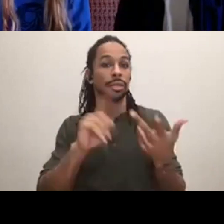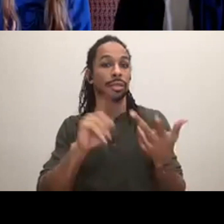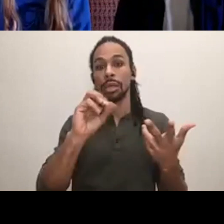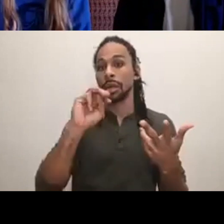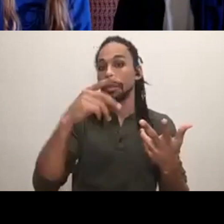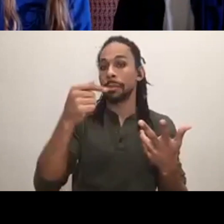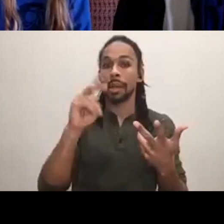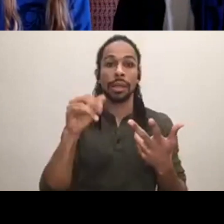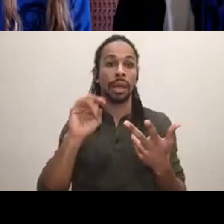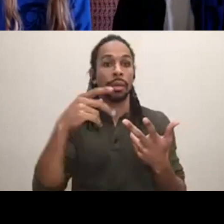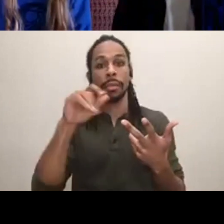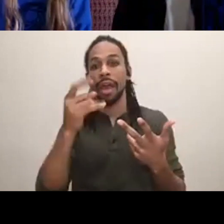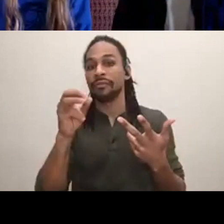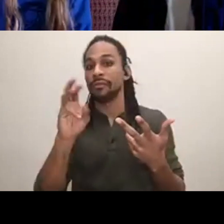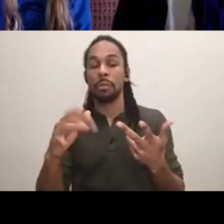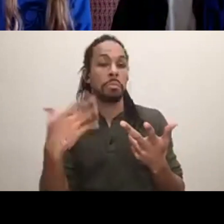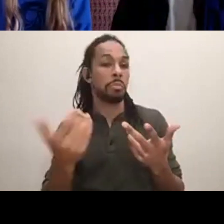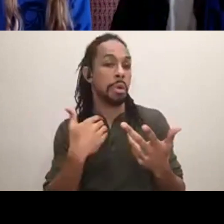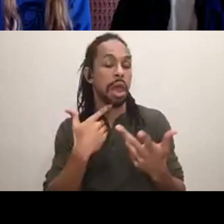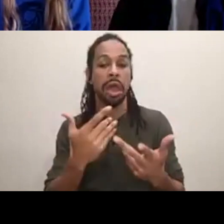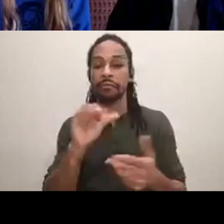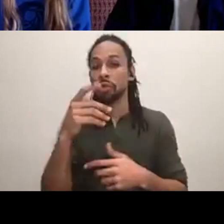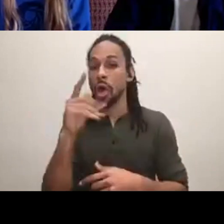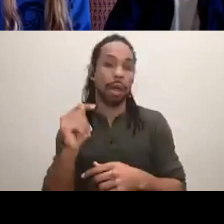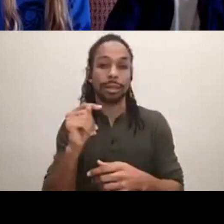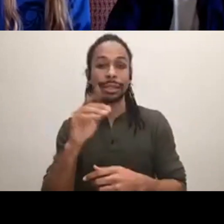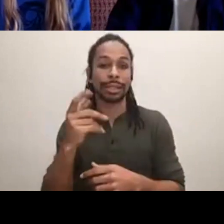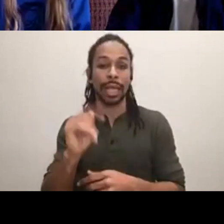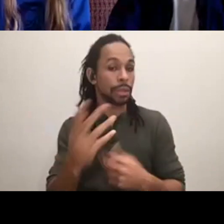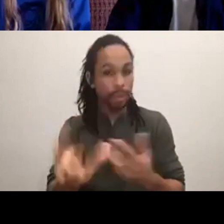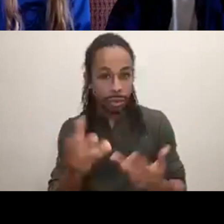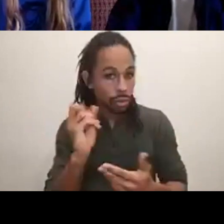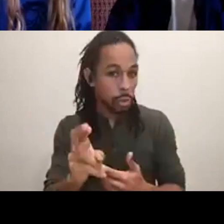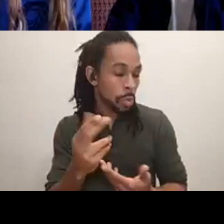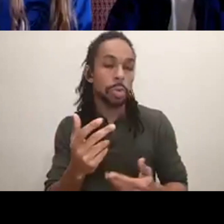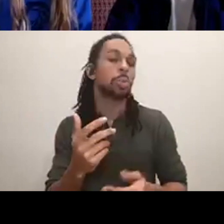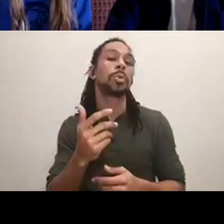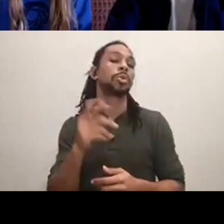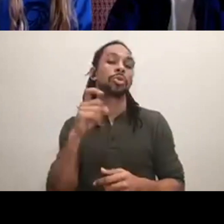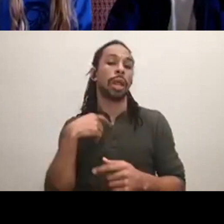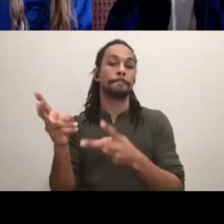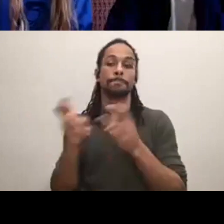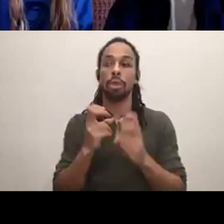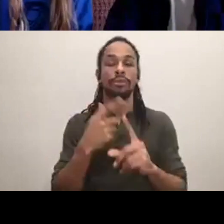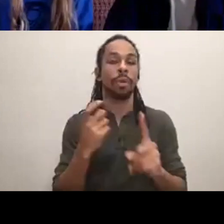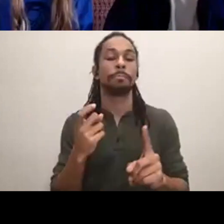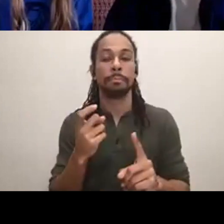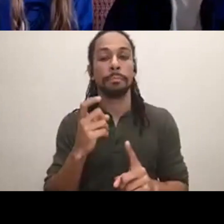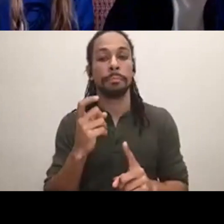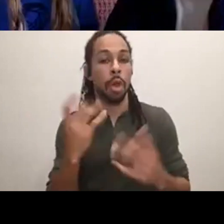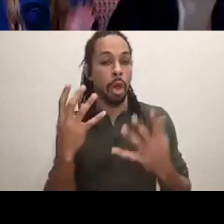some intention but like nothing off the top of my head. I mean I wonder if that would